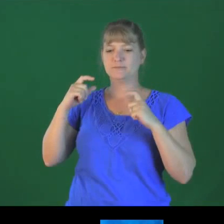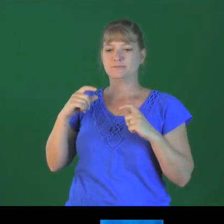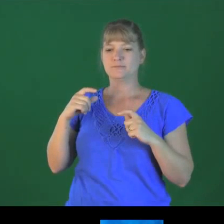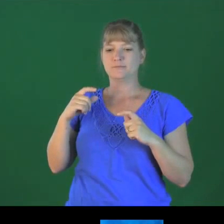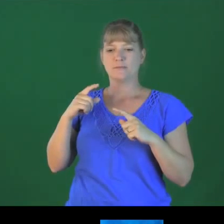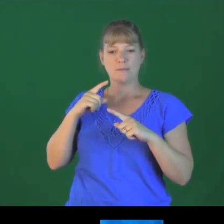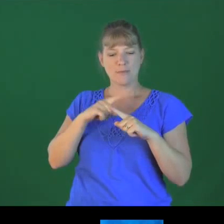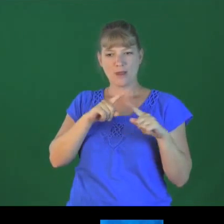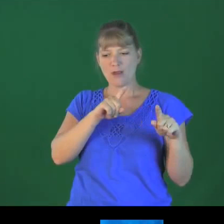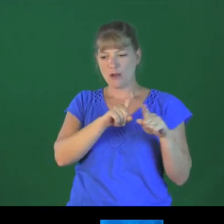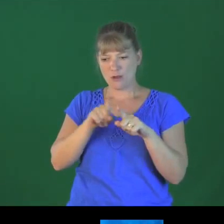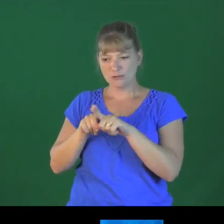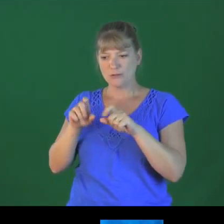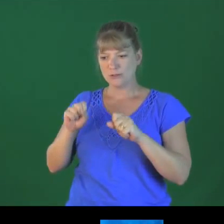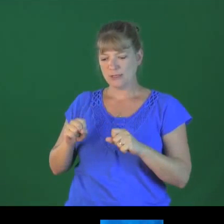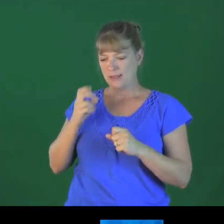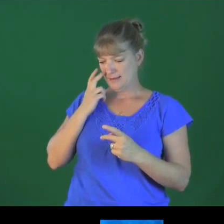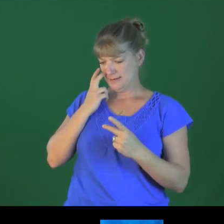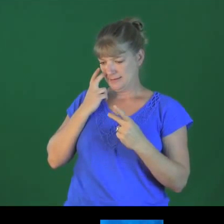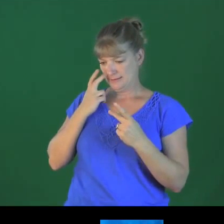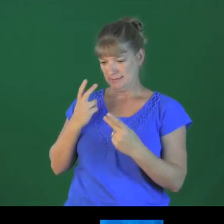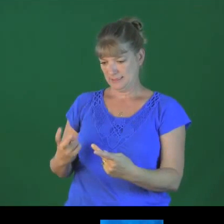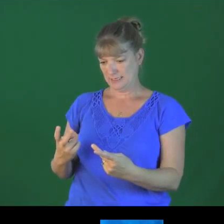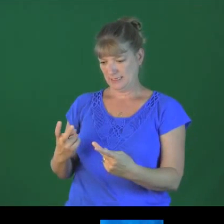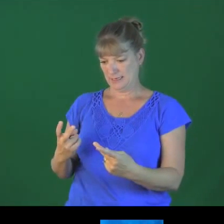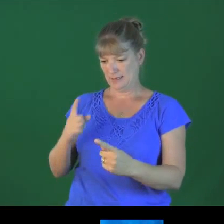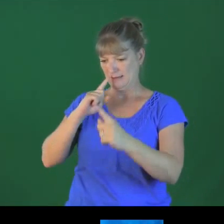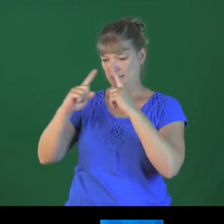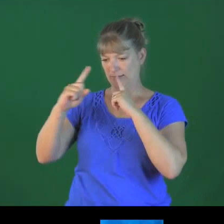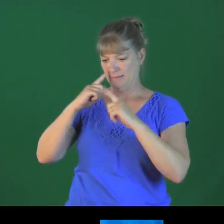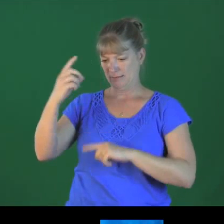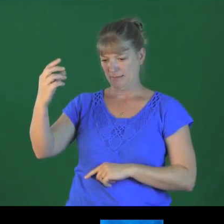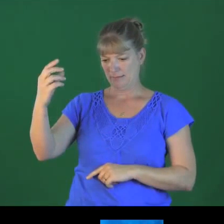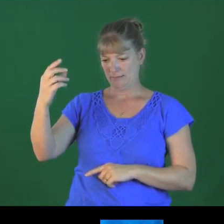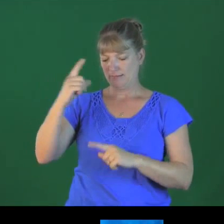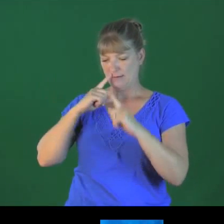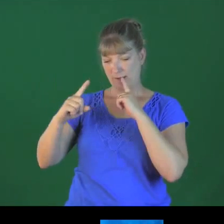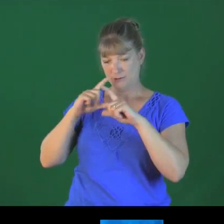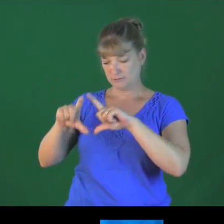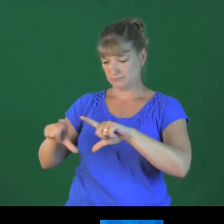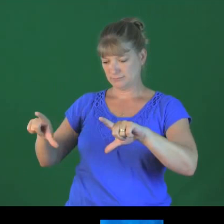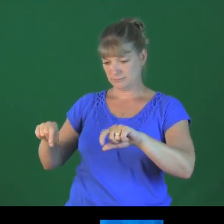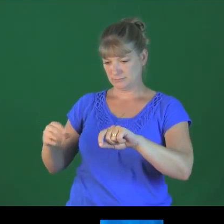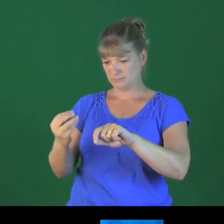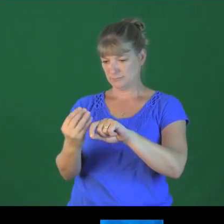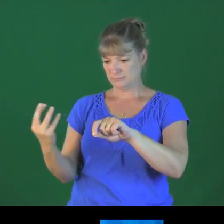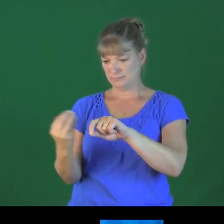but you're also able to see the conversation on the screen as text.